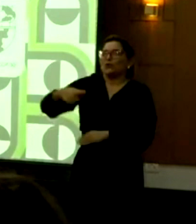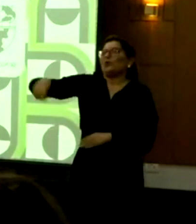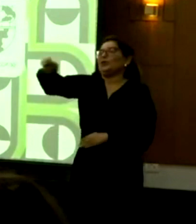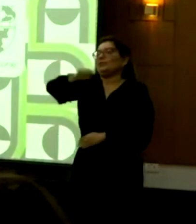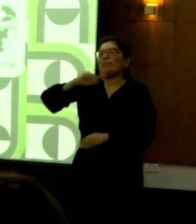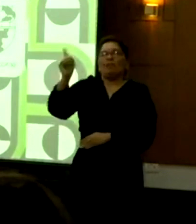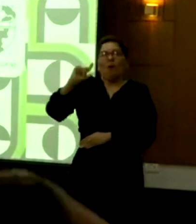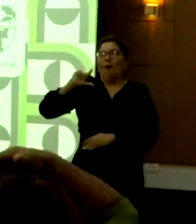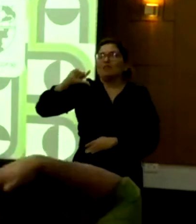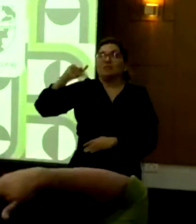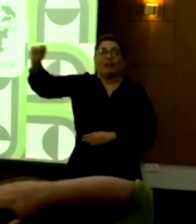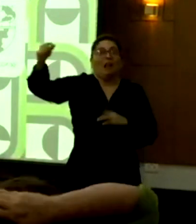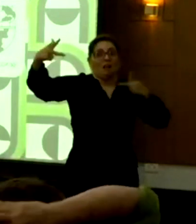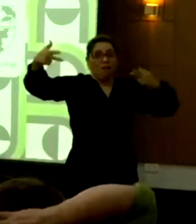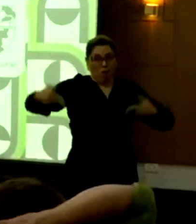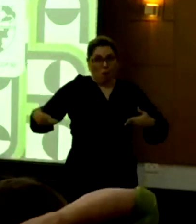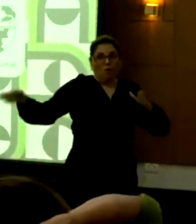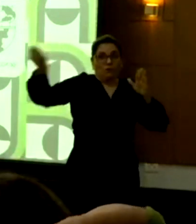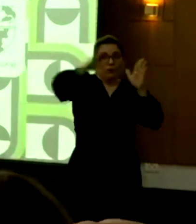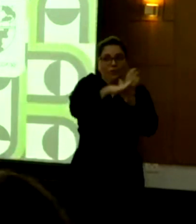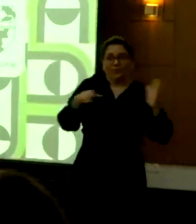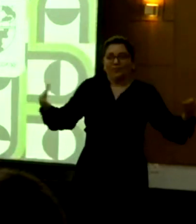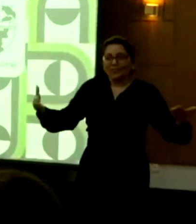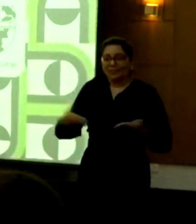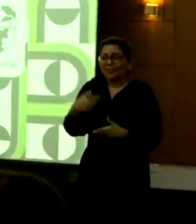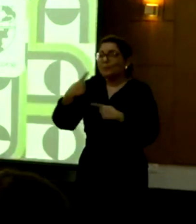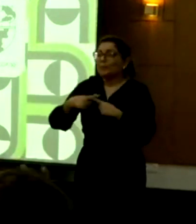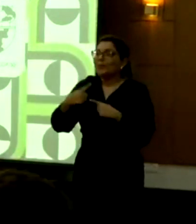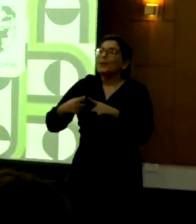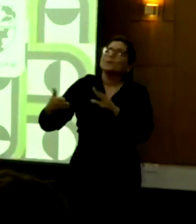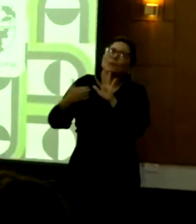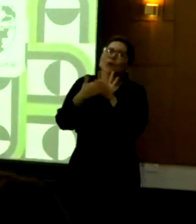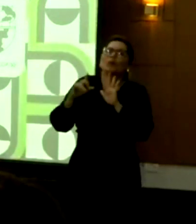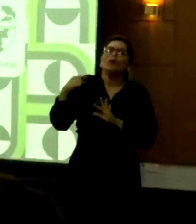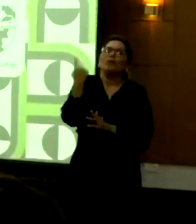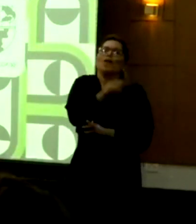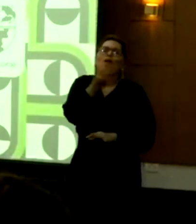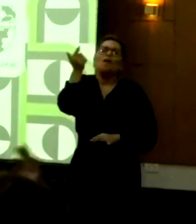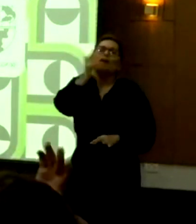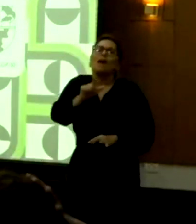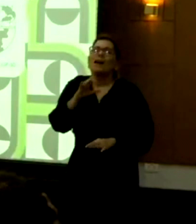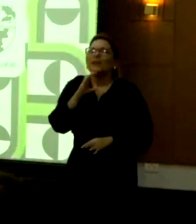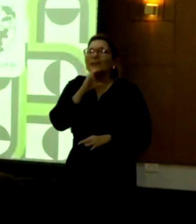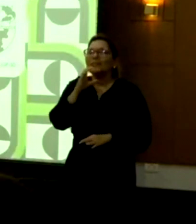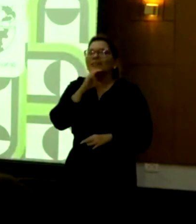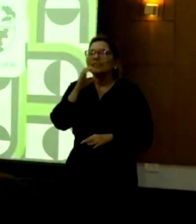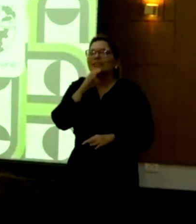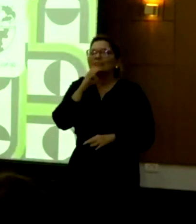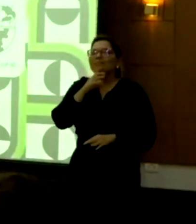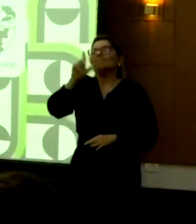way you entered because When we set out to acquire knowledge, it certainly changes us.